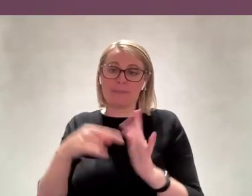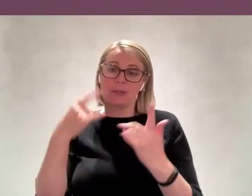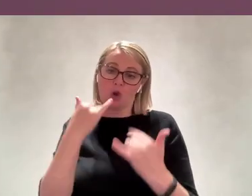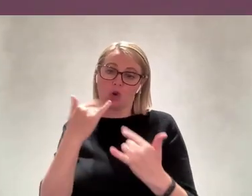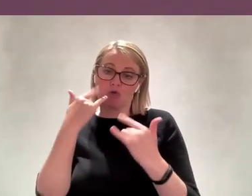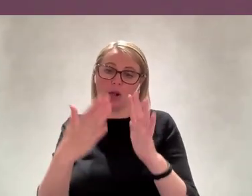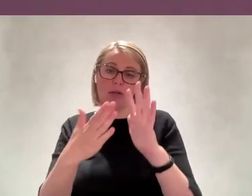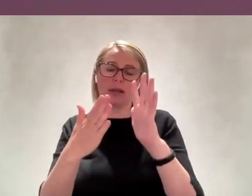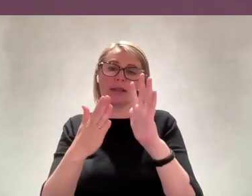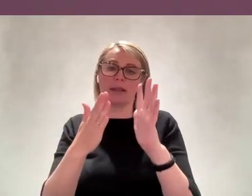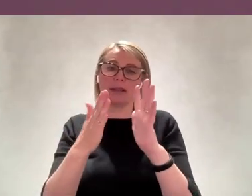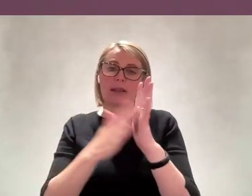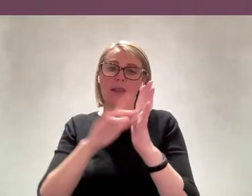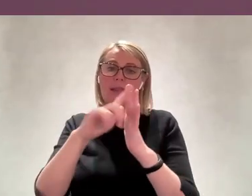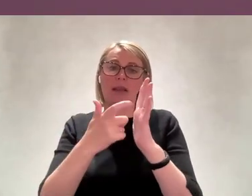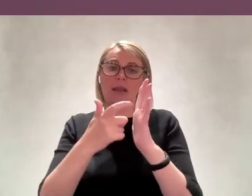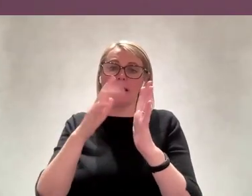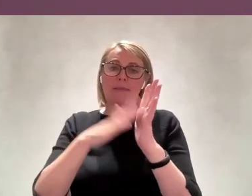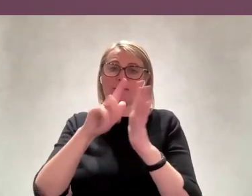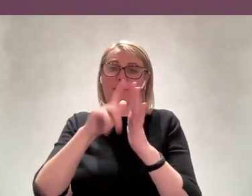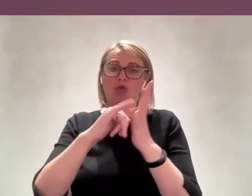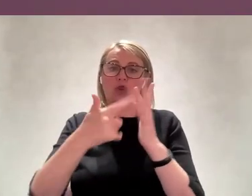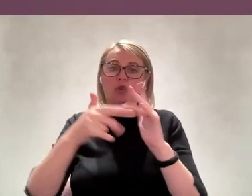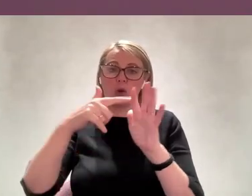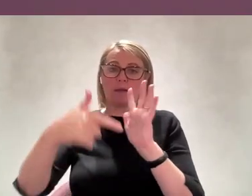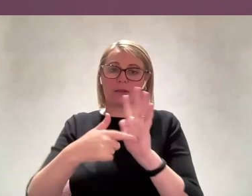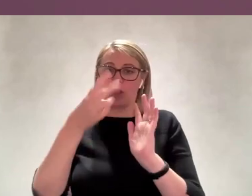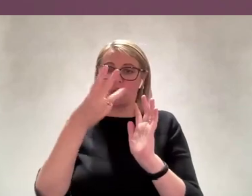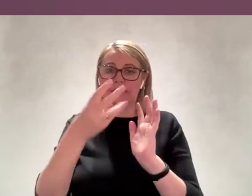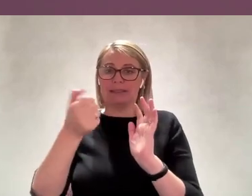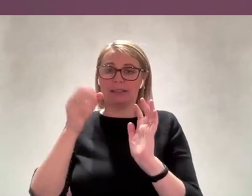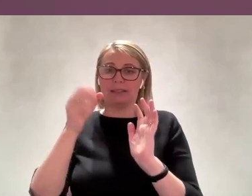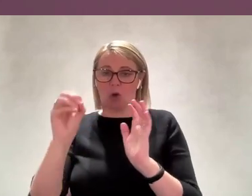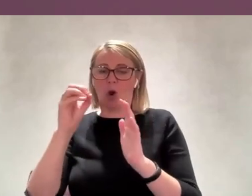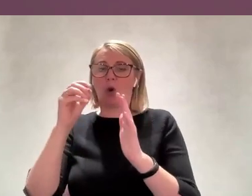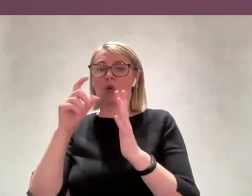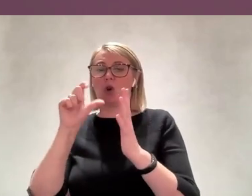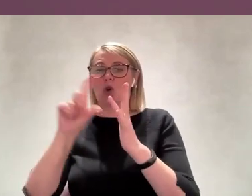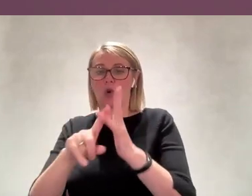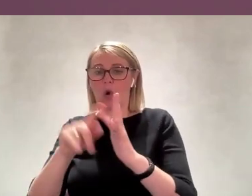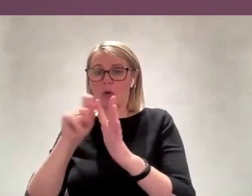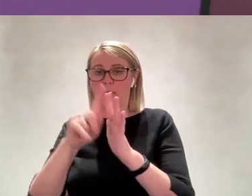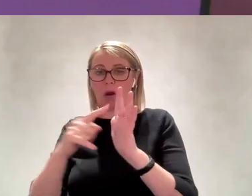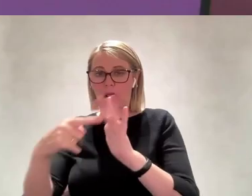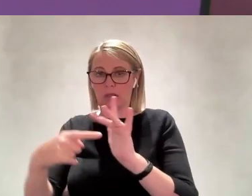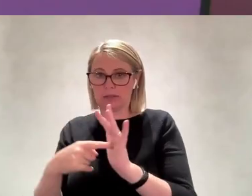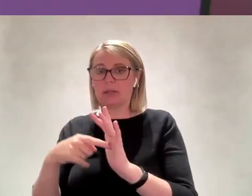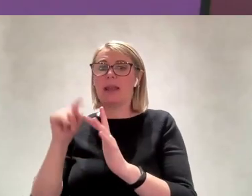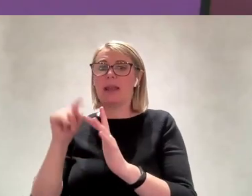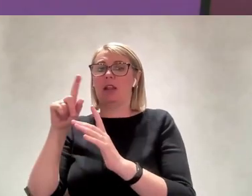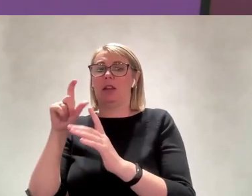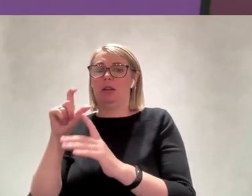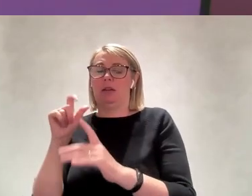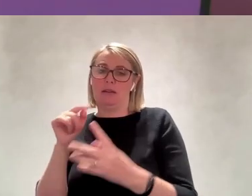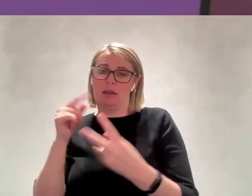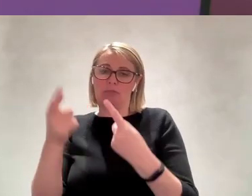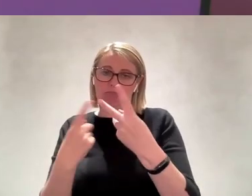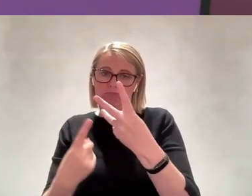trialling Microsoft 365 Copilot and Copilot Chat as well. Thank you.